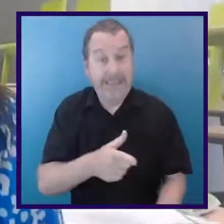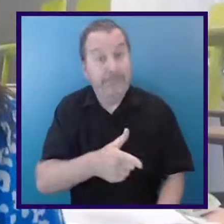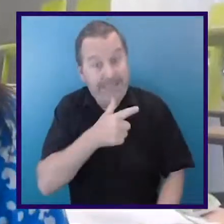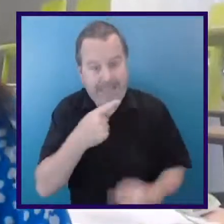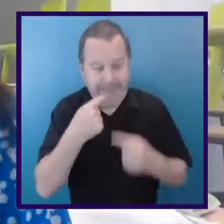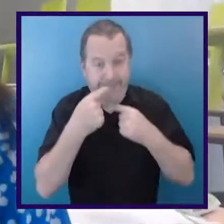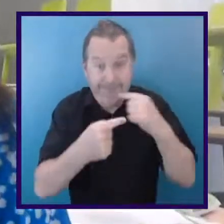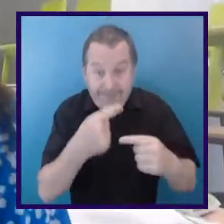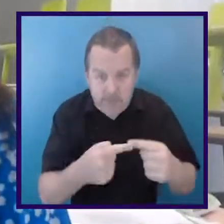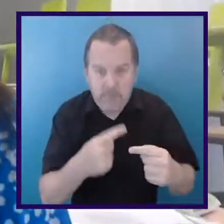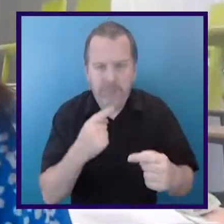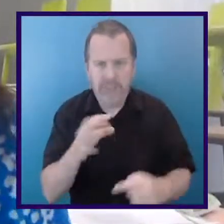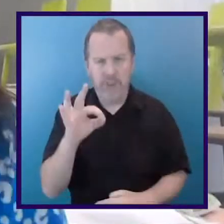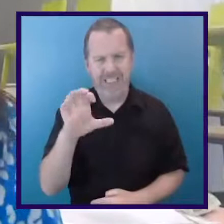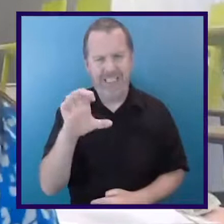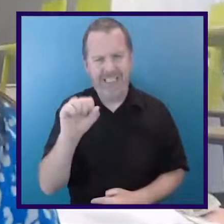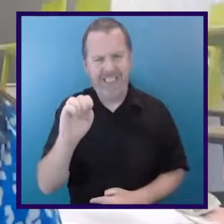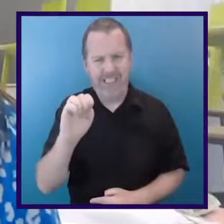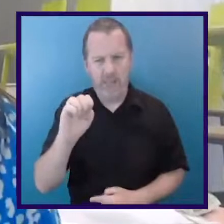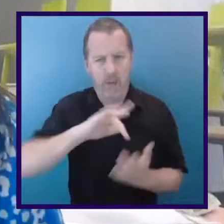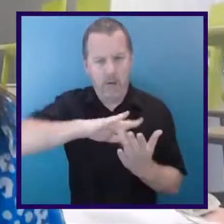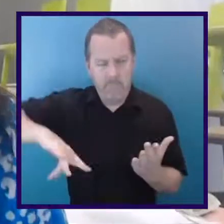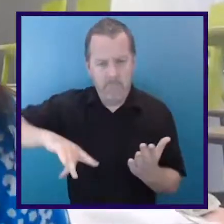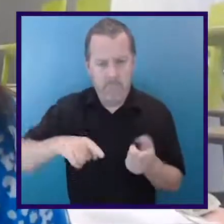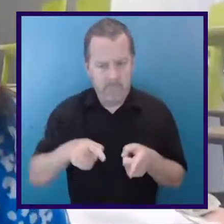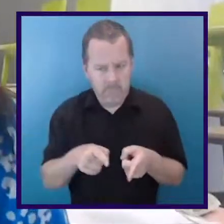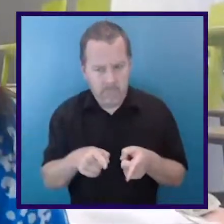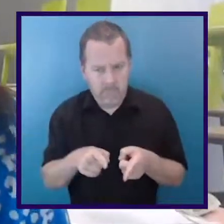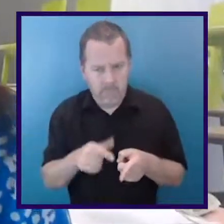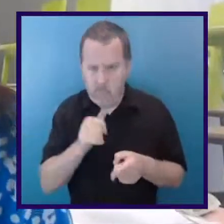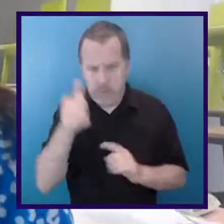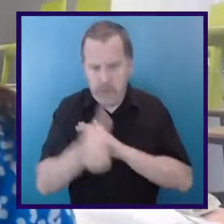language as well and students don't have that experience at GCSE and again they won't have